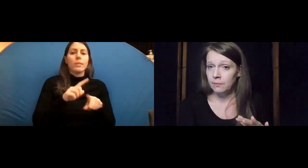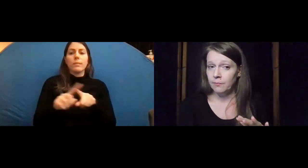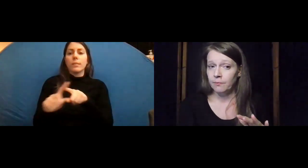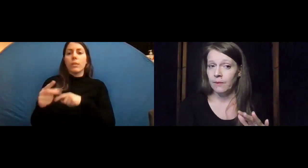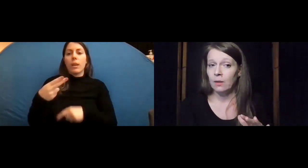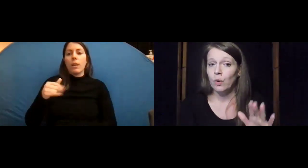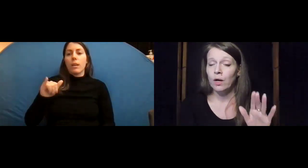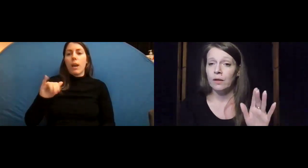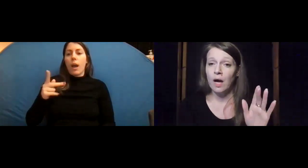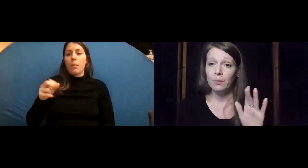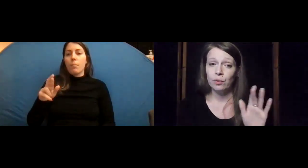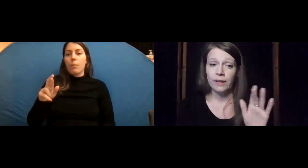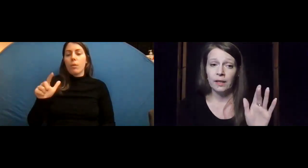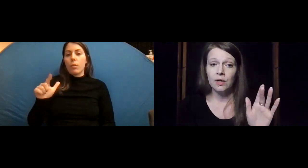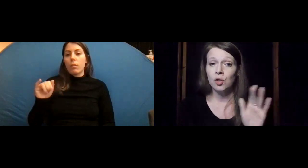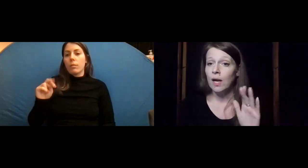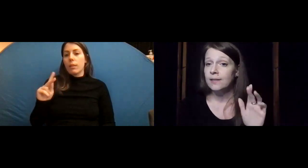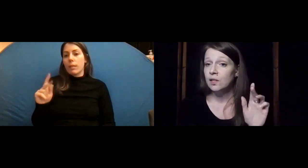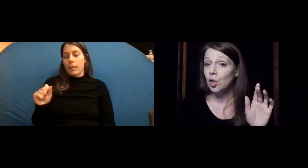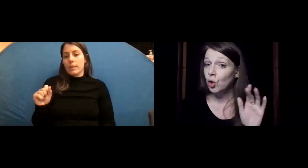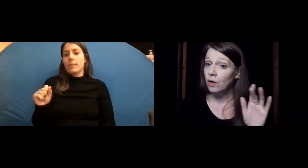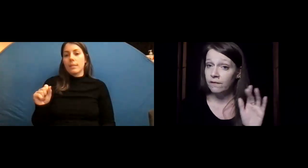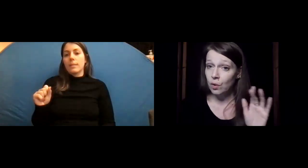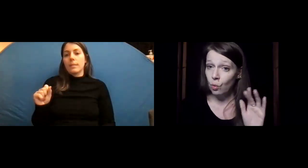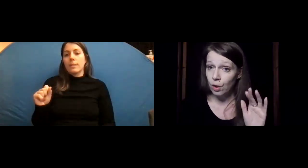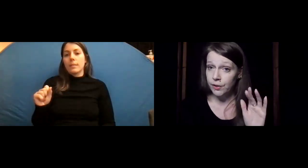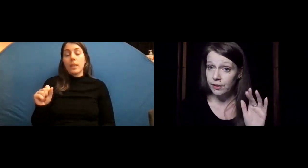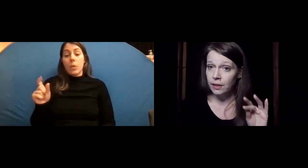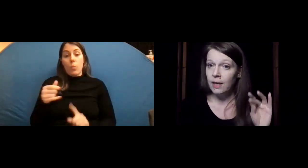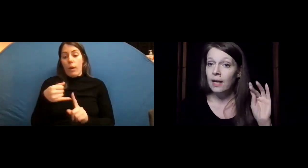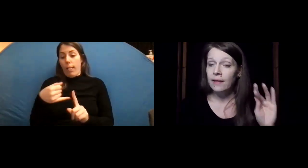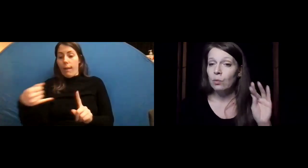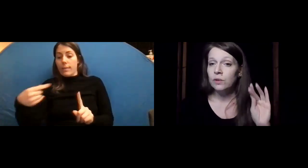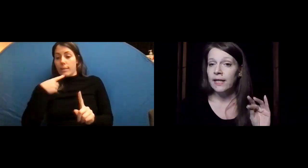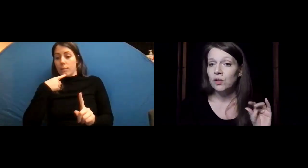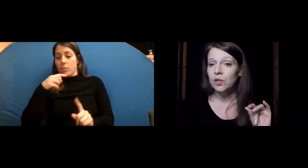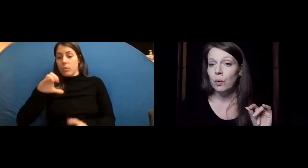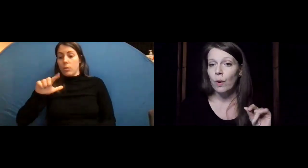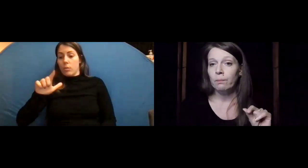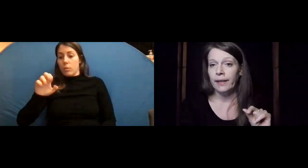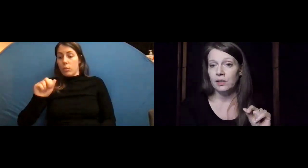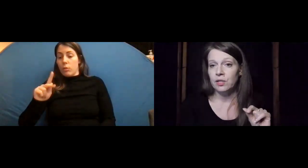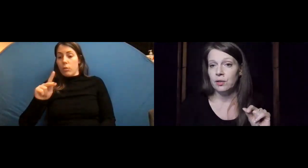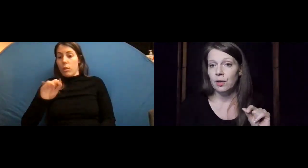download a flyer that is a guide that has hyperlinks